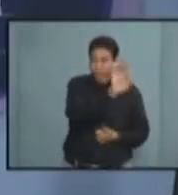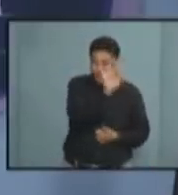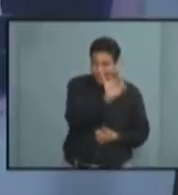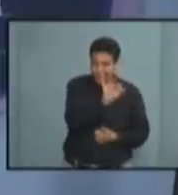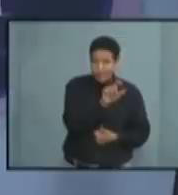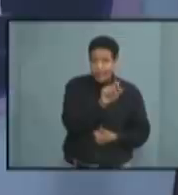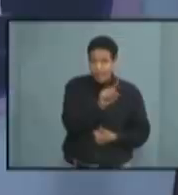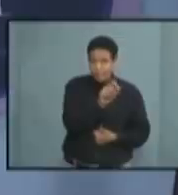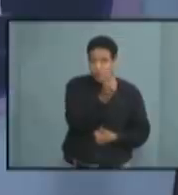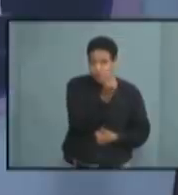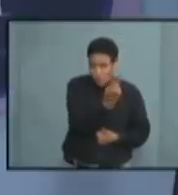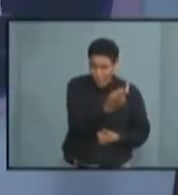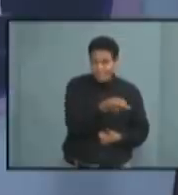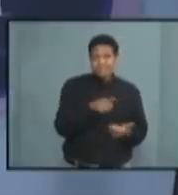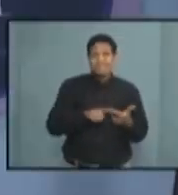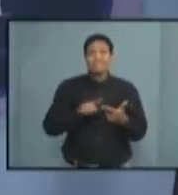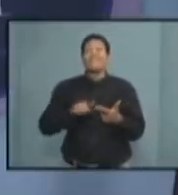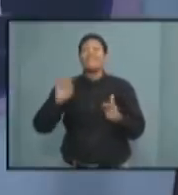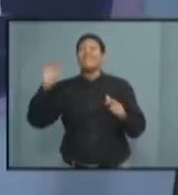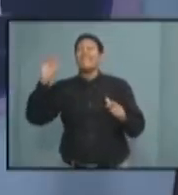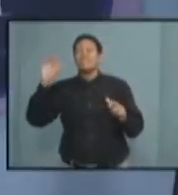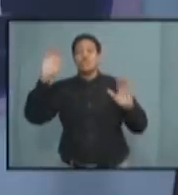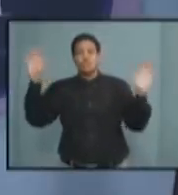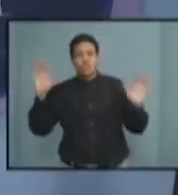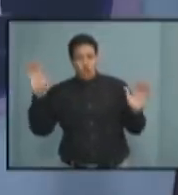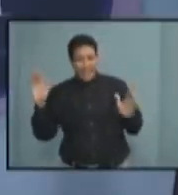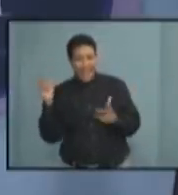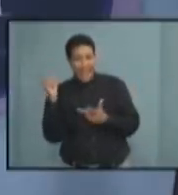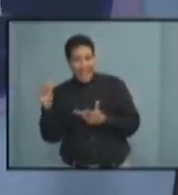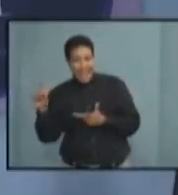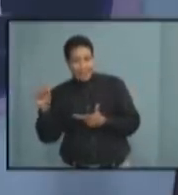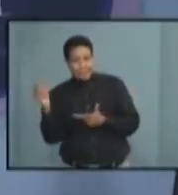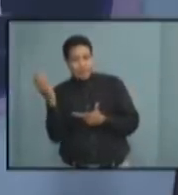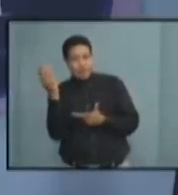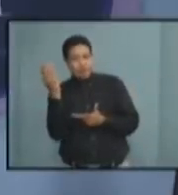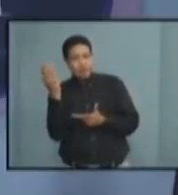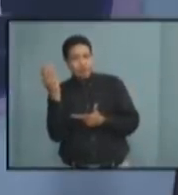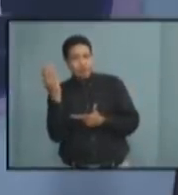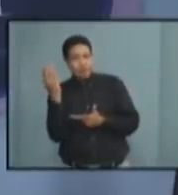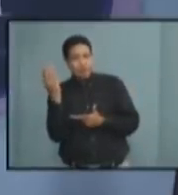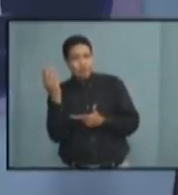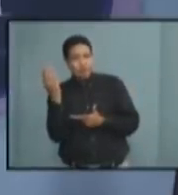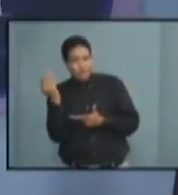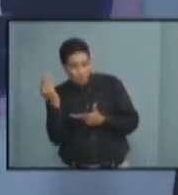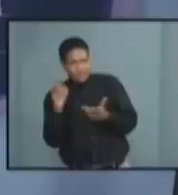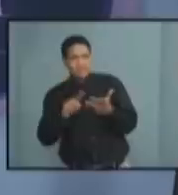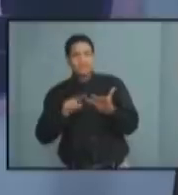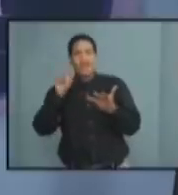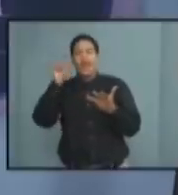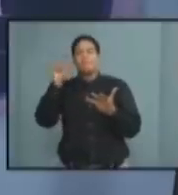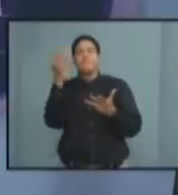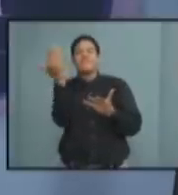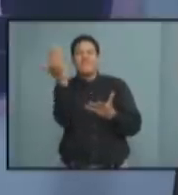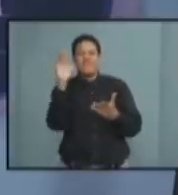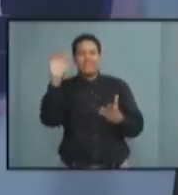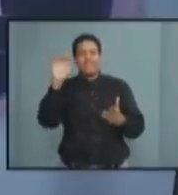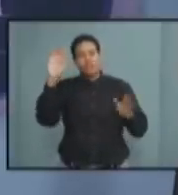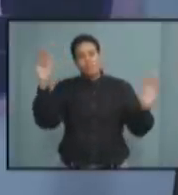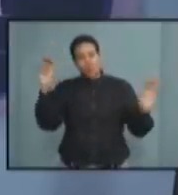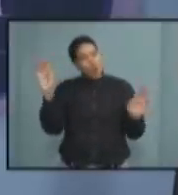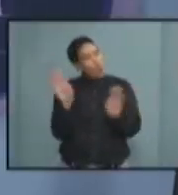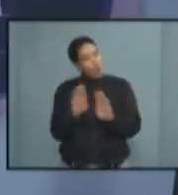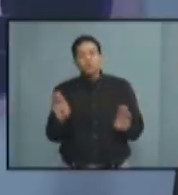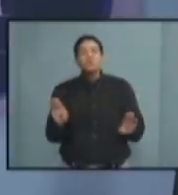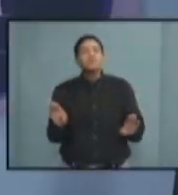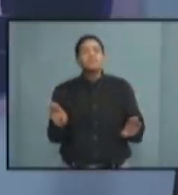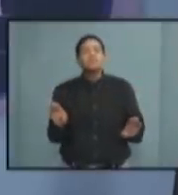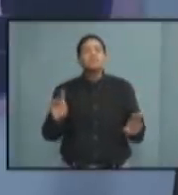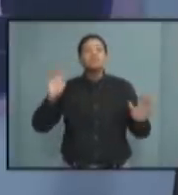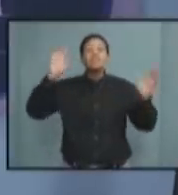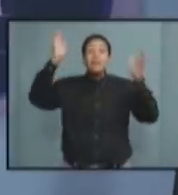Easter Sunday and Easter Monday and this will include the market district